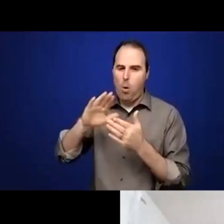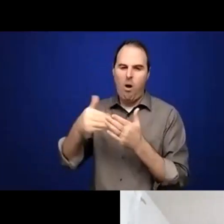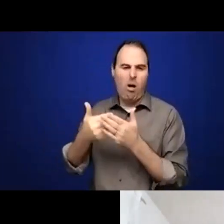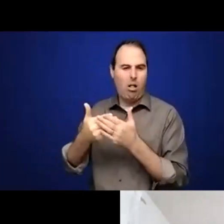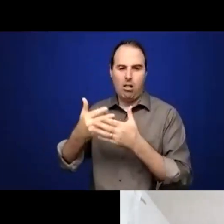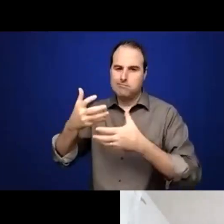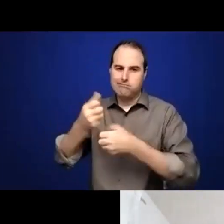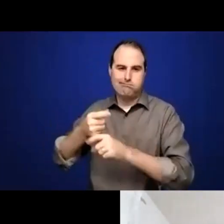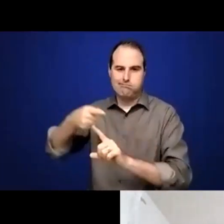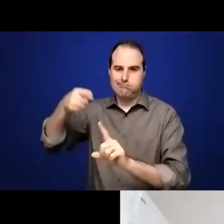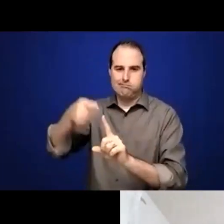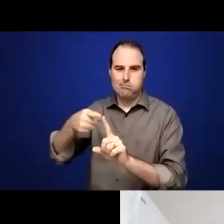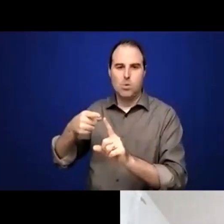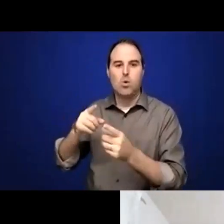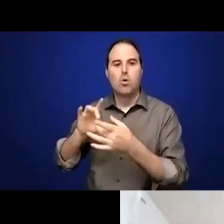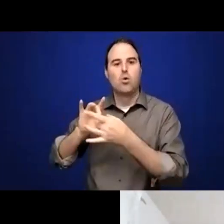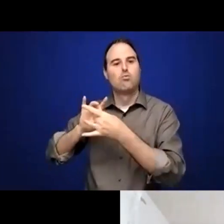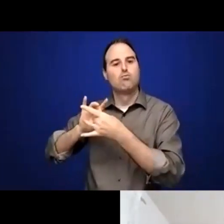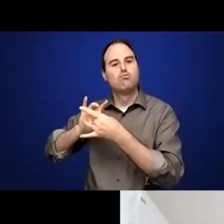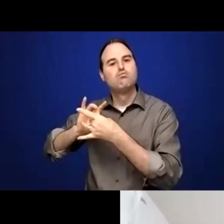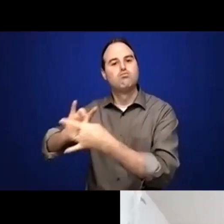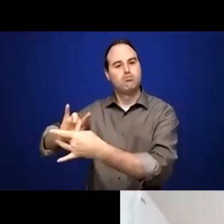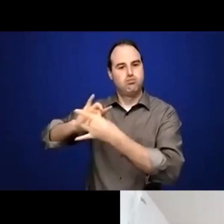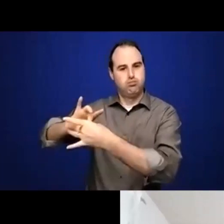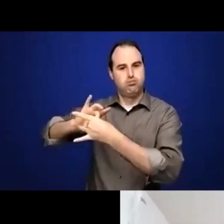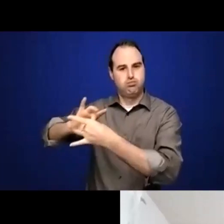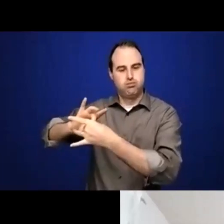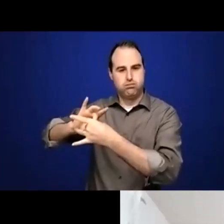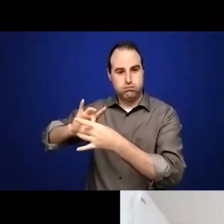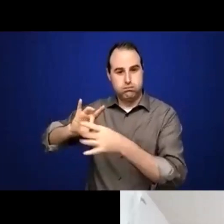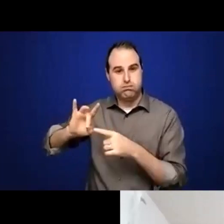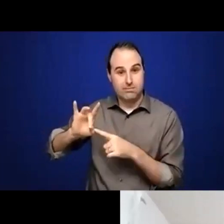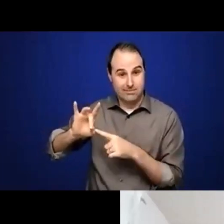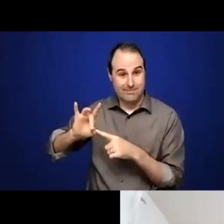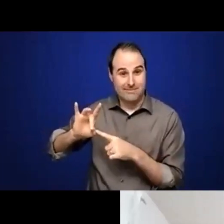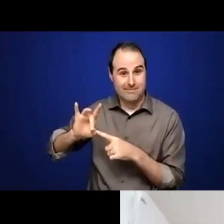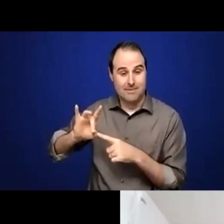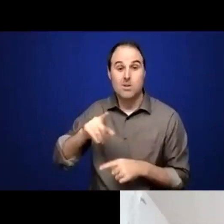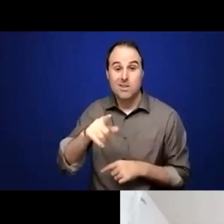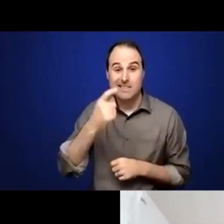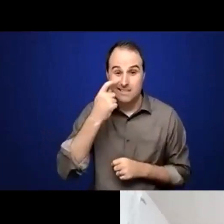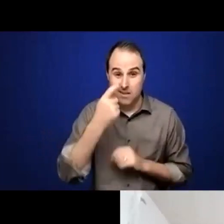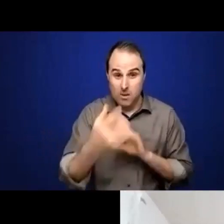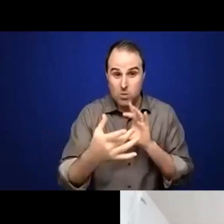And before I continue, just in case you're just joining, I'm Kathleen Murphy.